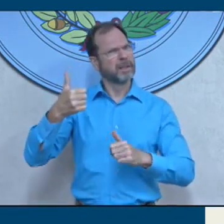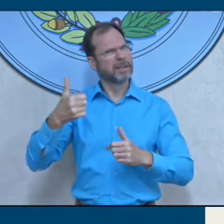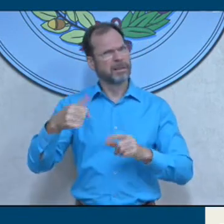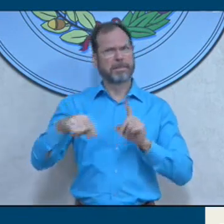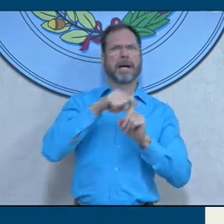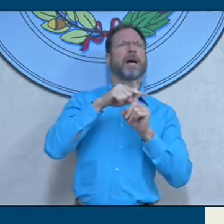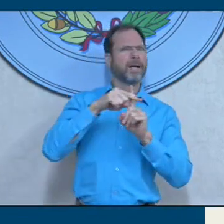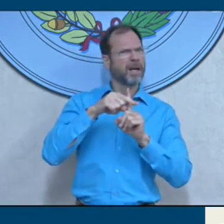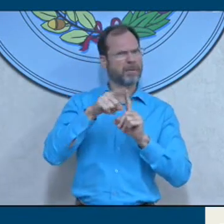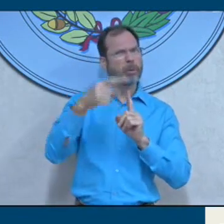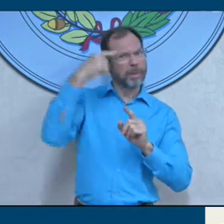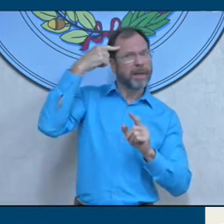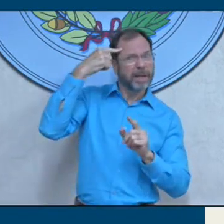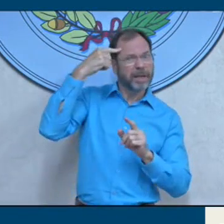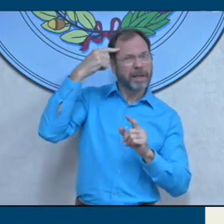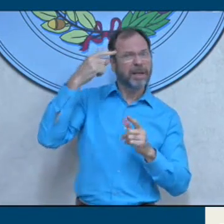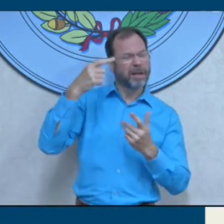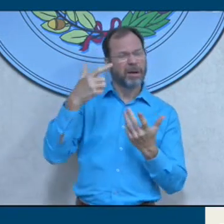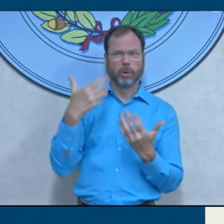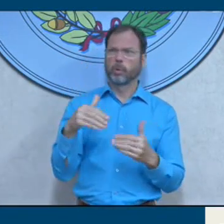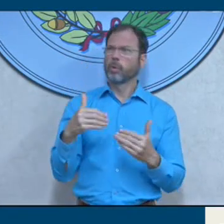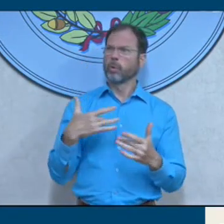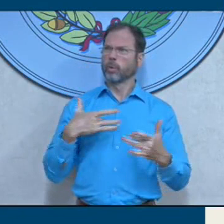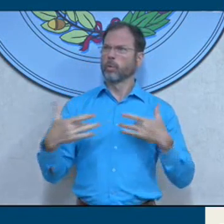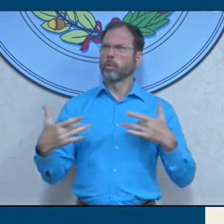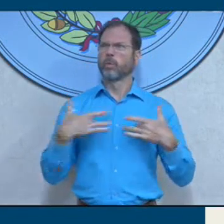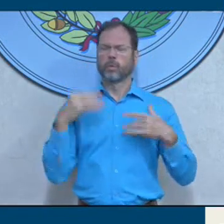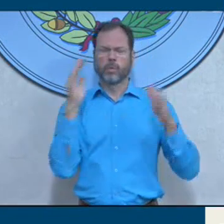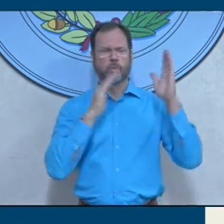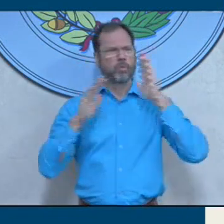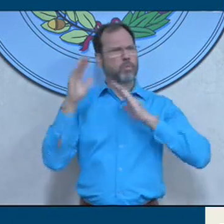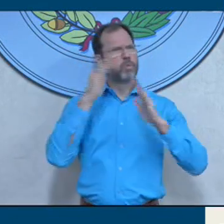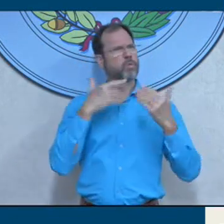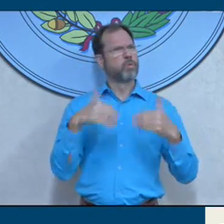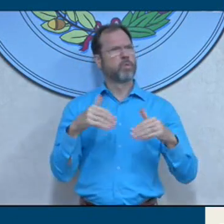THE NUMBER WAS 2,504. WE HEAR THAT NUMBER AND SO HOW LARGE IT WAS A SAW THAT IT WAS THE HIGHEST NUMBER OF PEOPLE